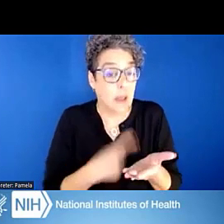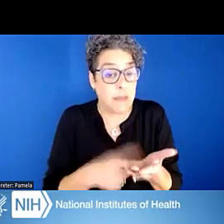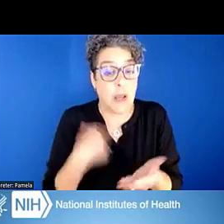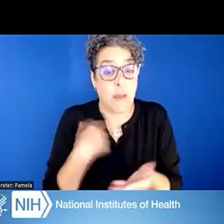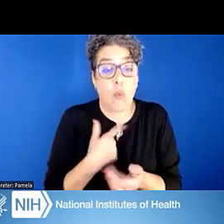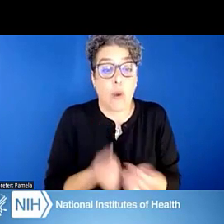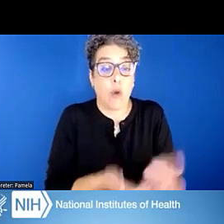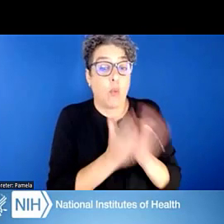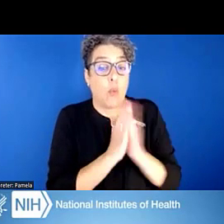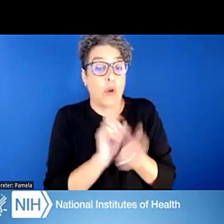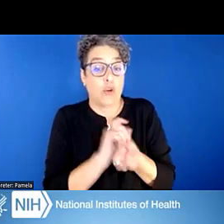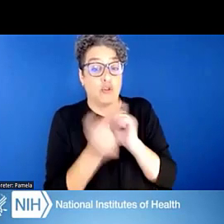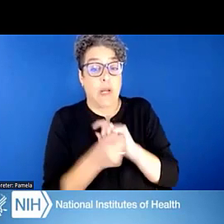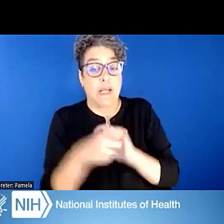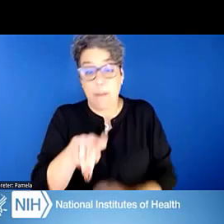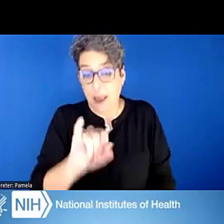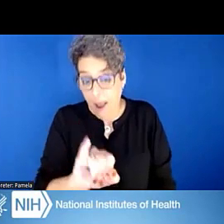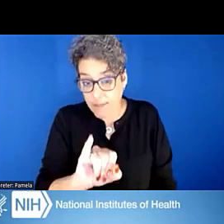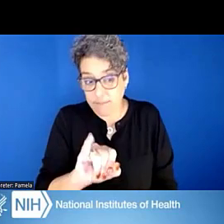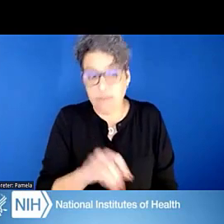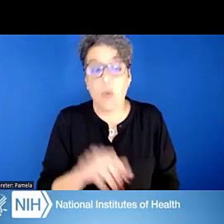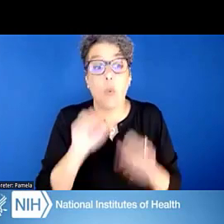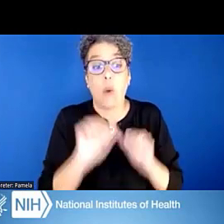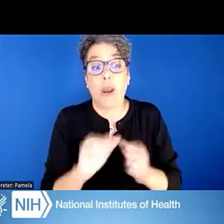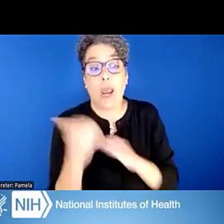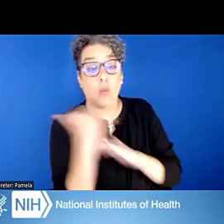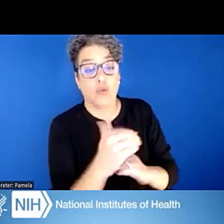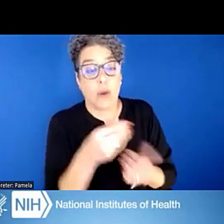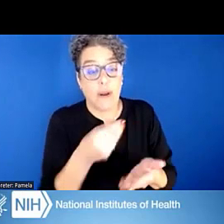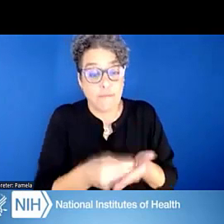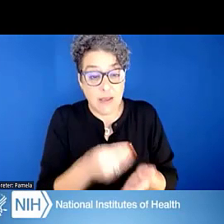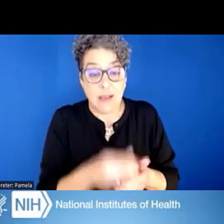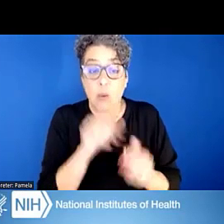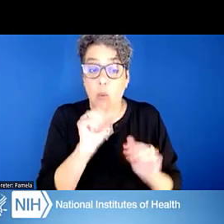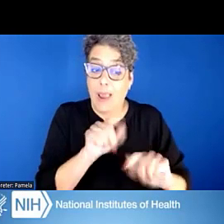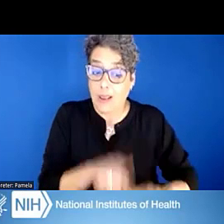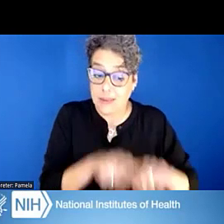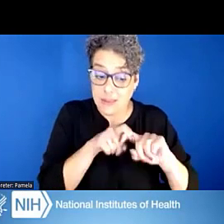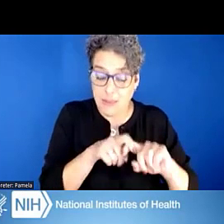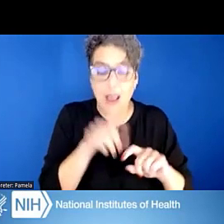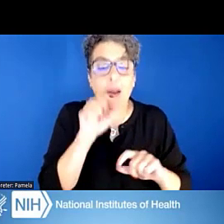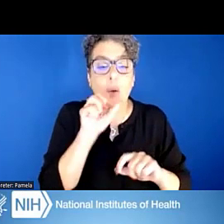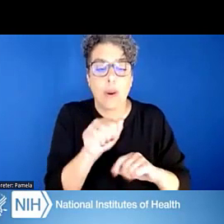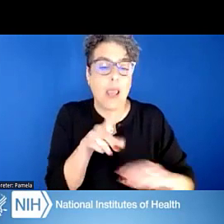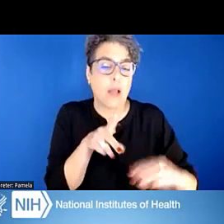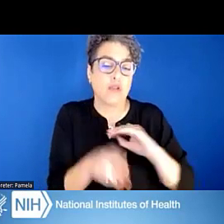We could also restrict funds or suspend or terminate awards and working with the institution to do that.